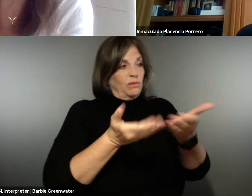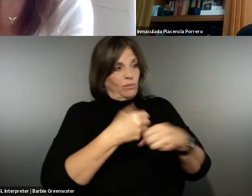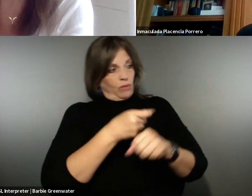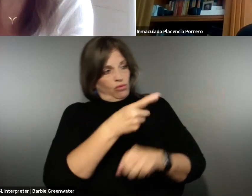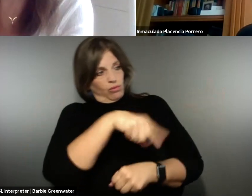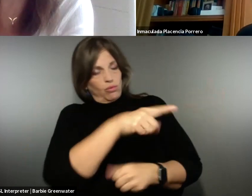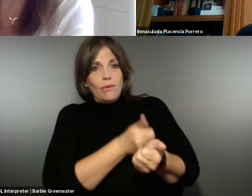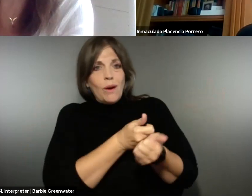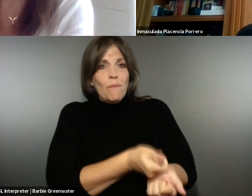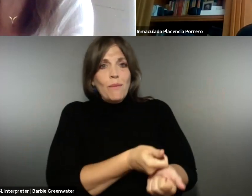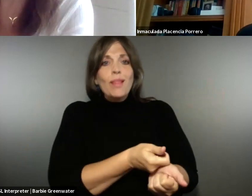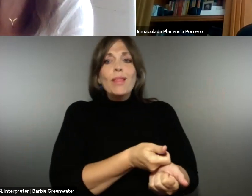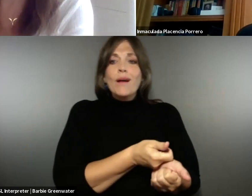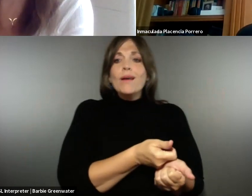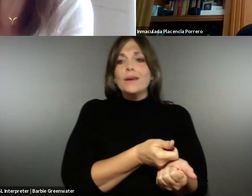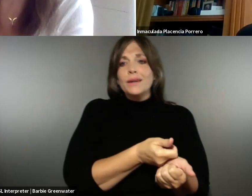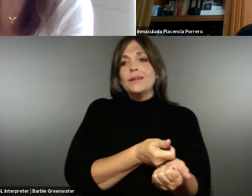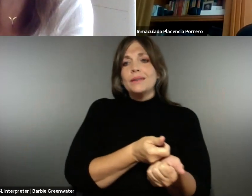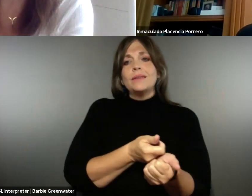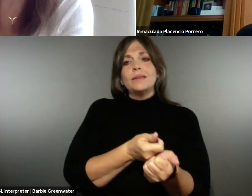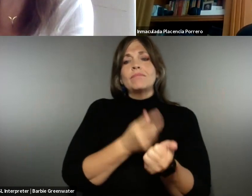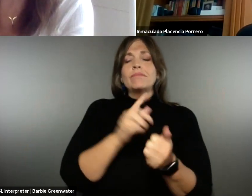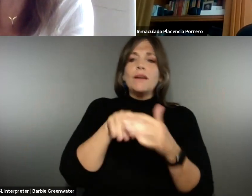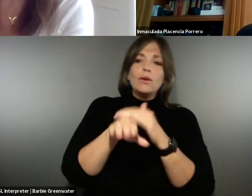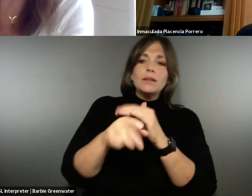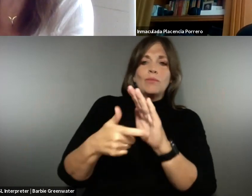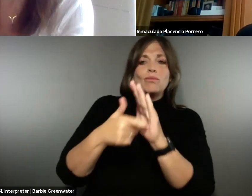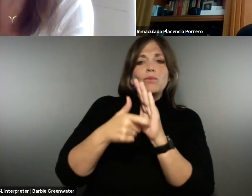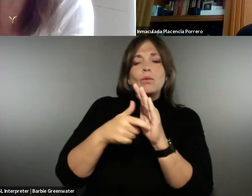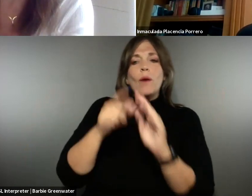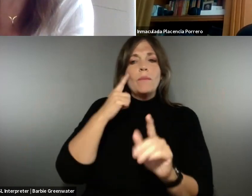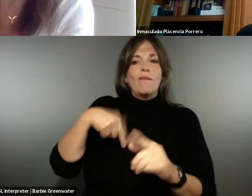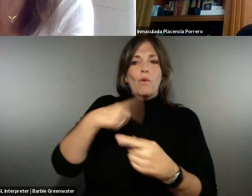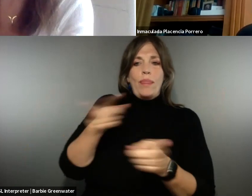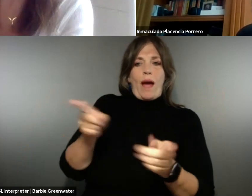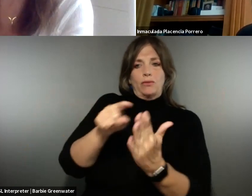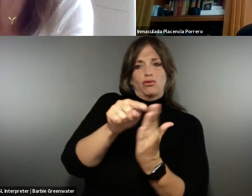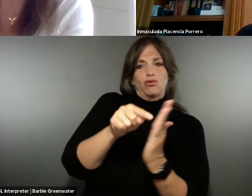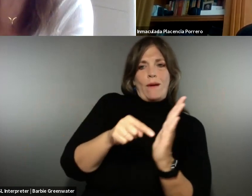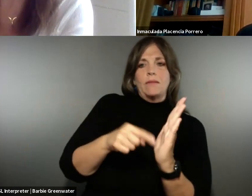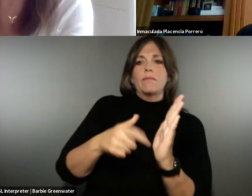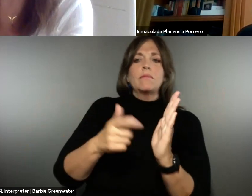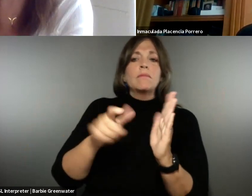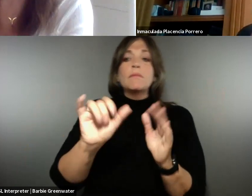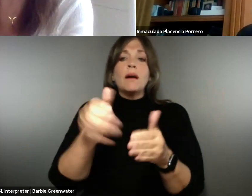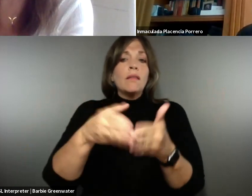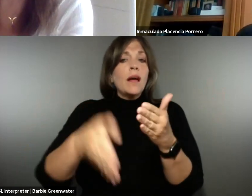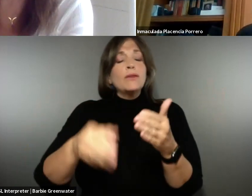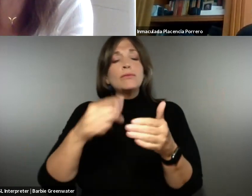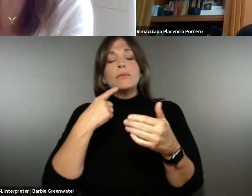provides for penalties that need to be effective, proportion ate and